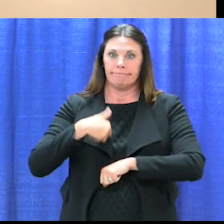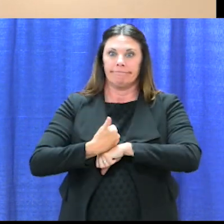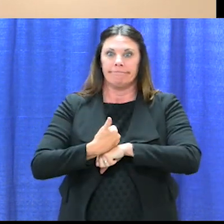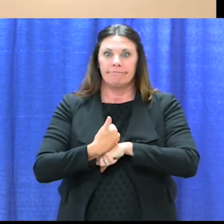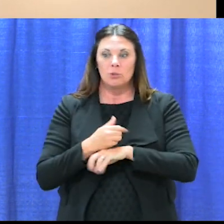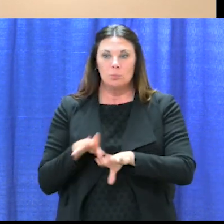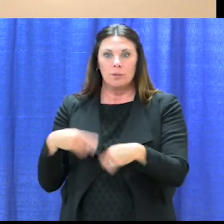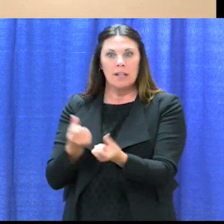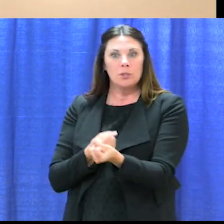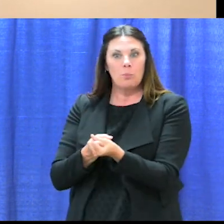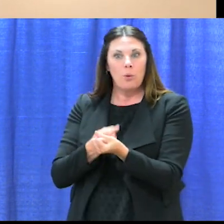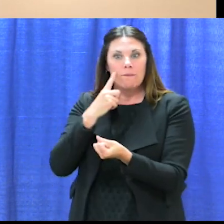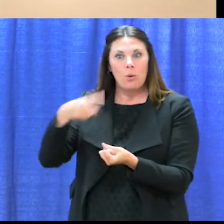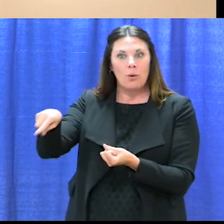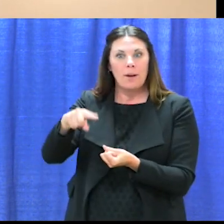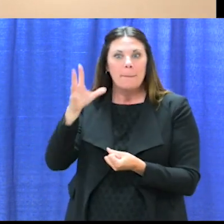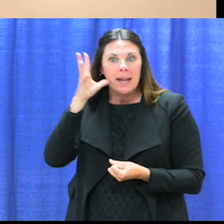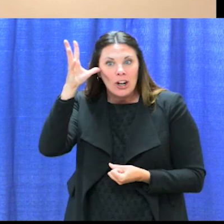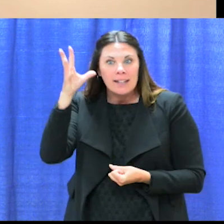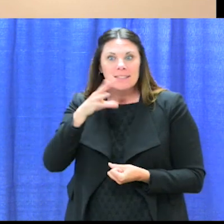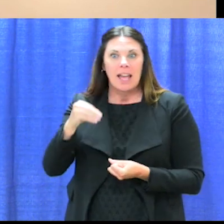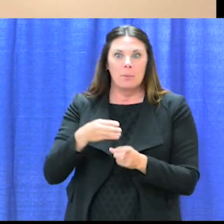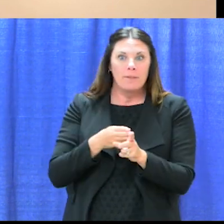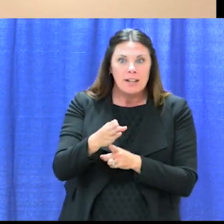parents in professional development teachers and students.